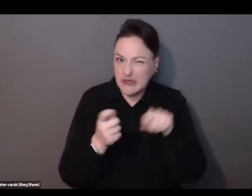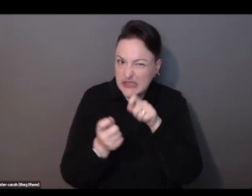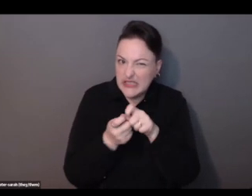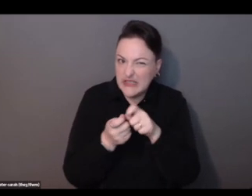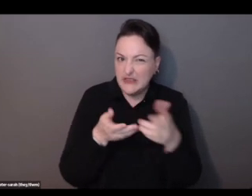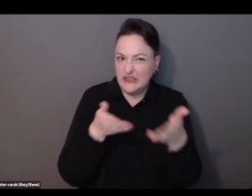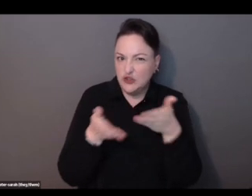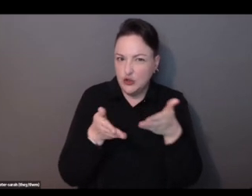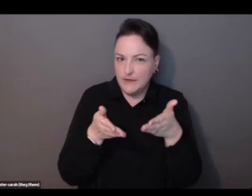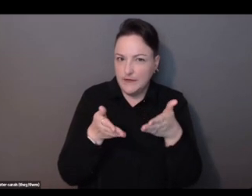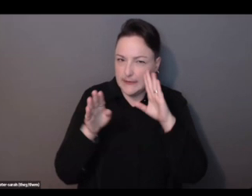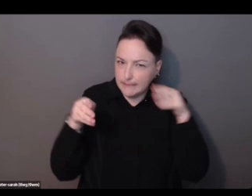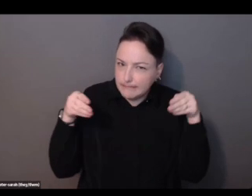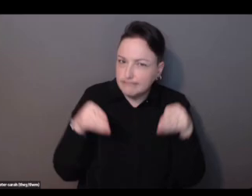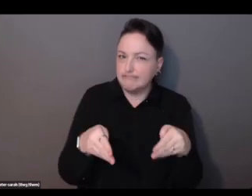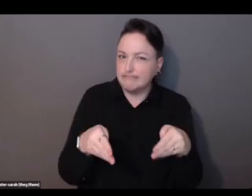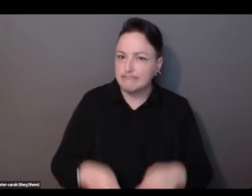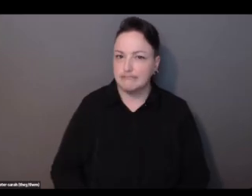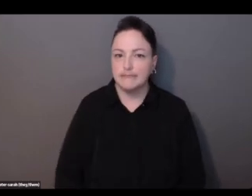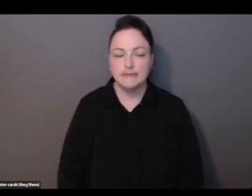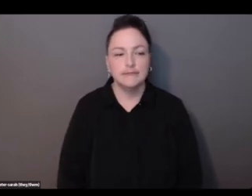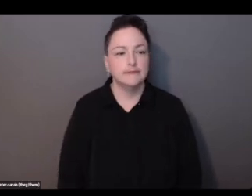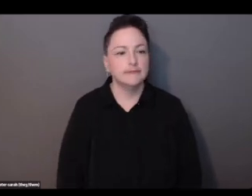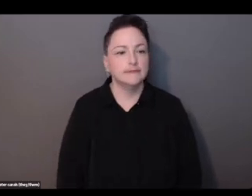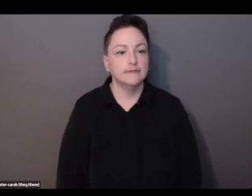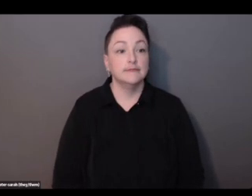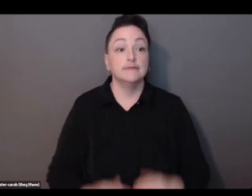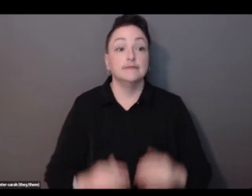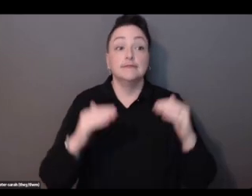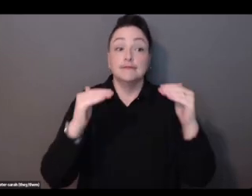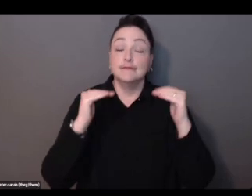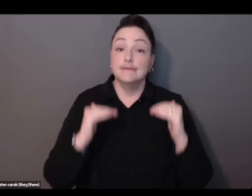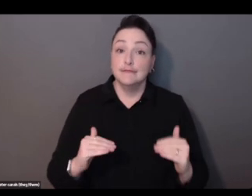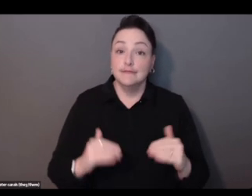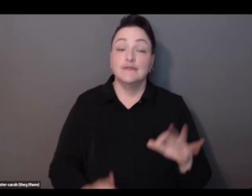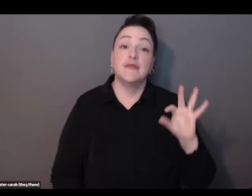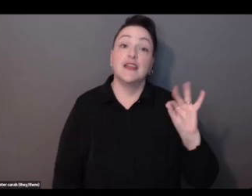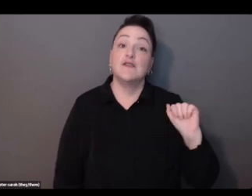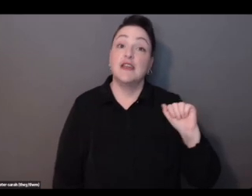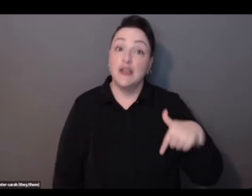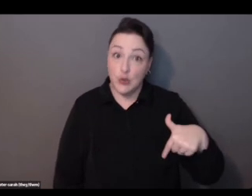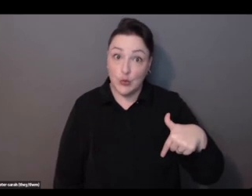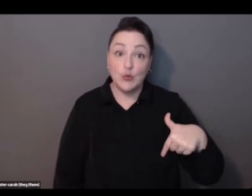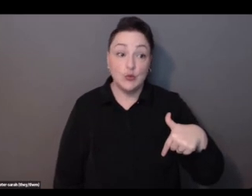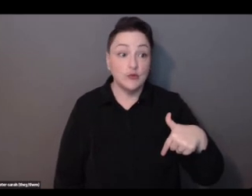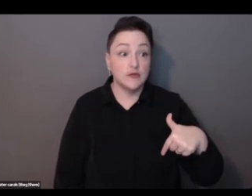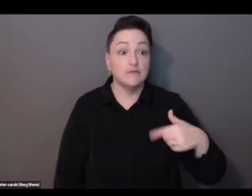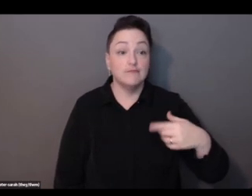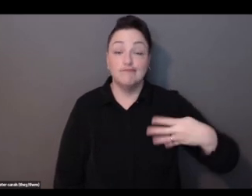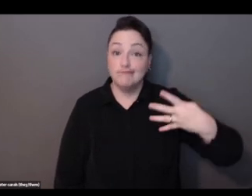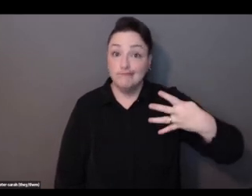Again, we have our list of frequently asked questions, where the data comes from,